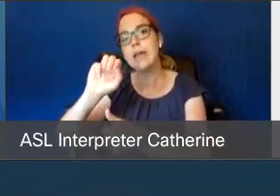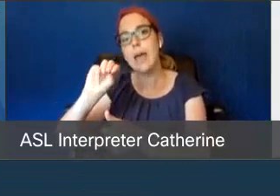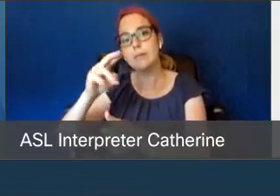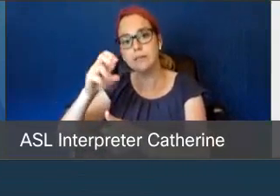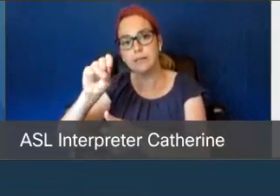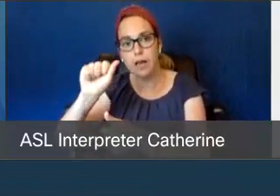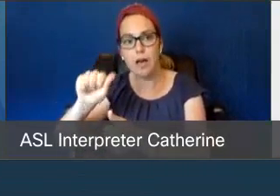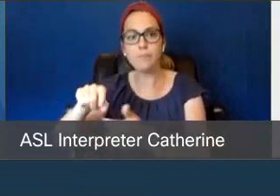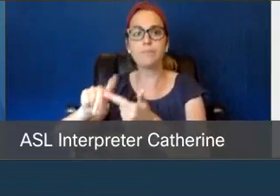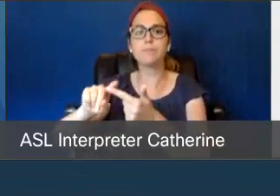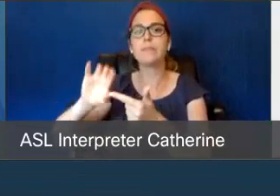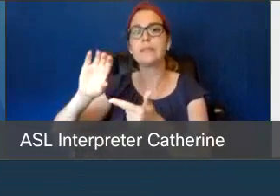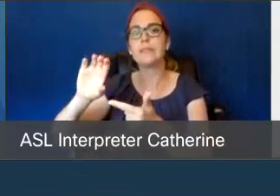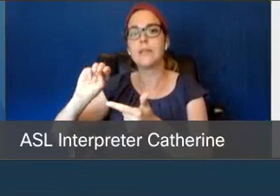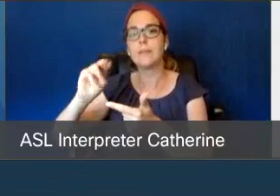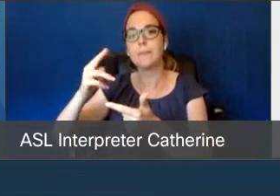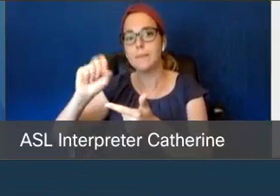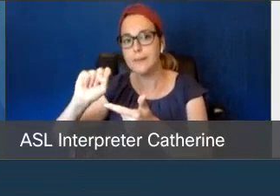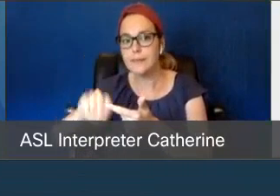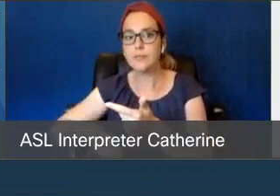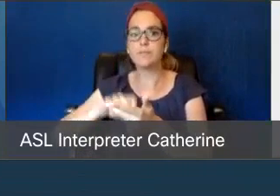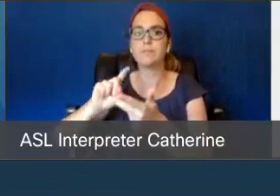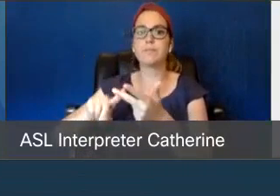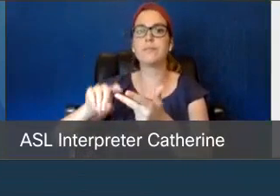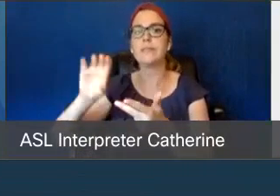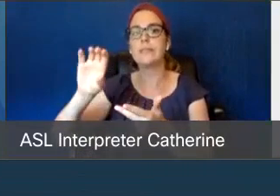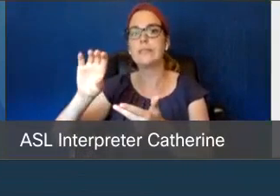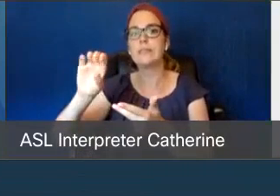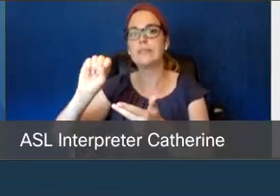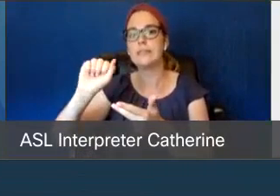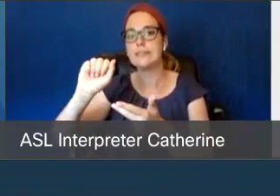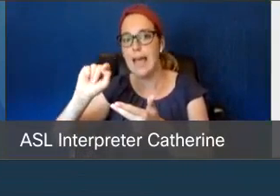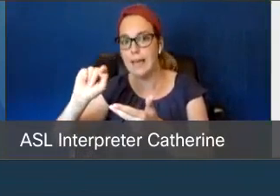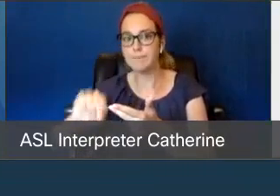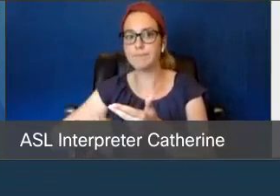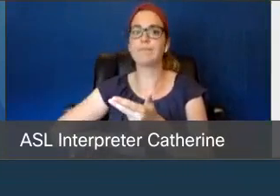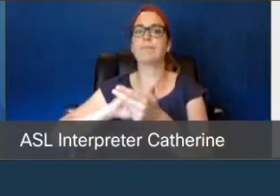the Center for Substance Abuse Treatment, the Substance Abuse and Mental Health Services Administration,